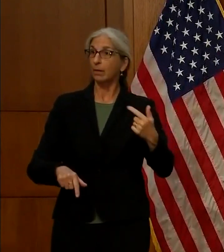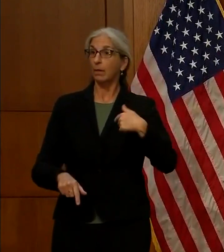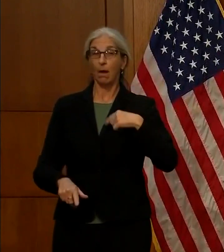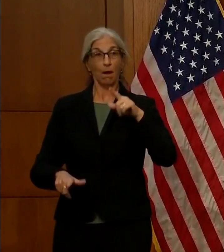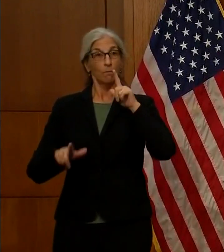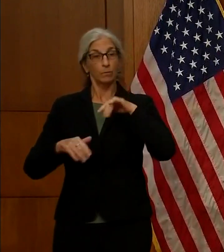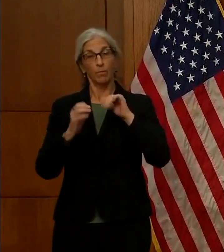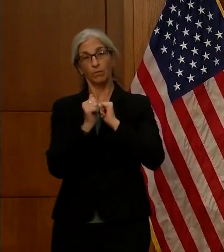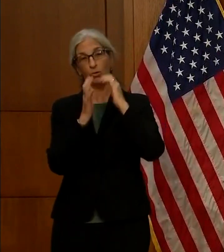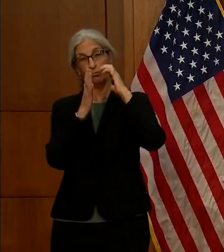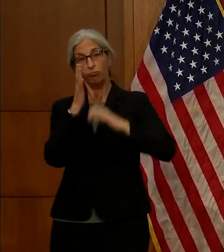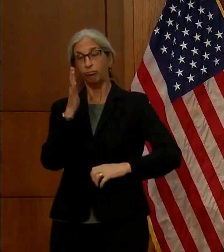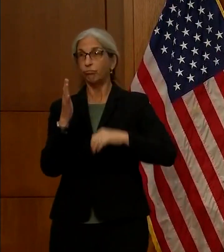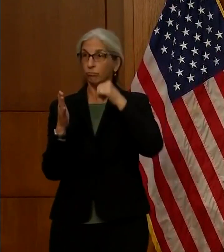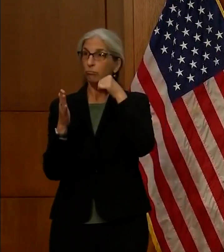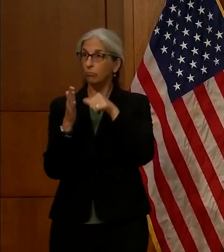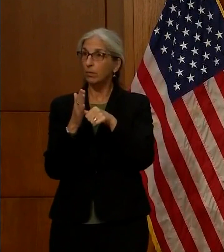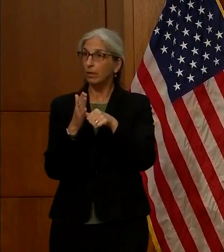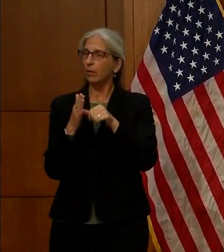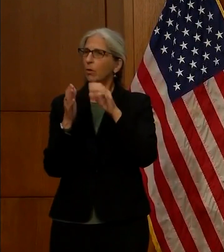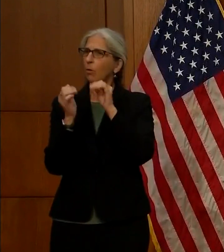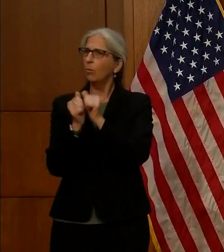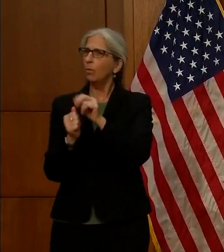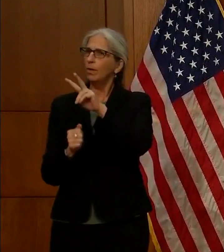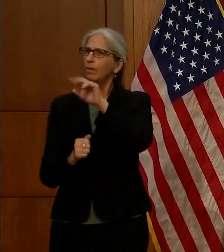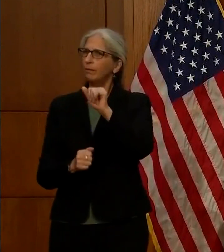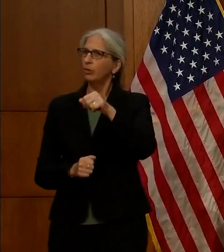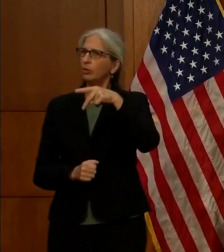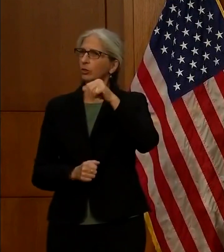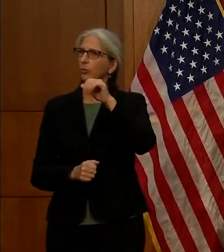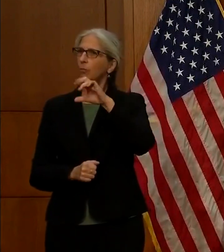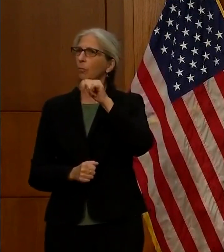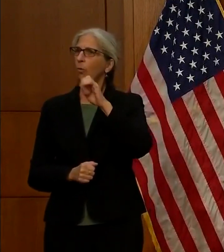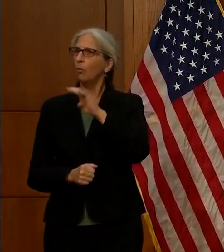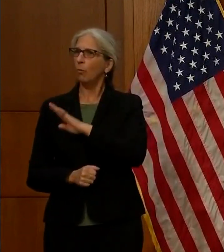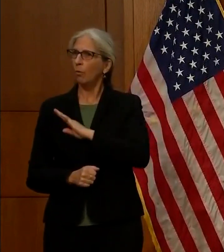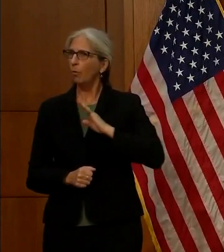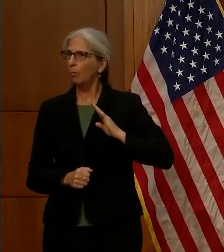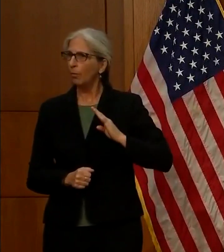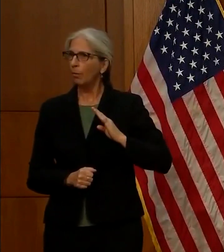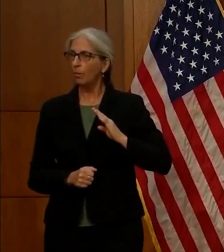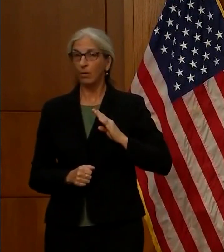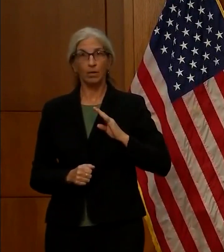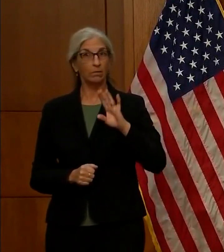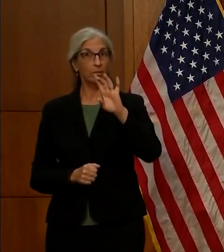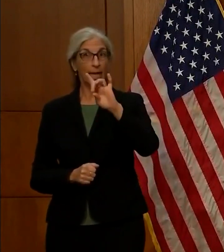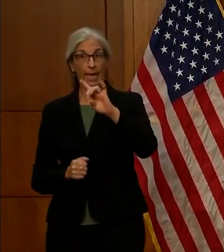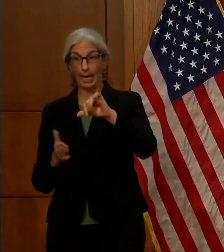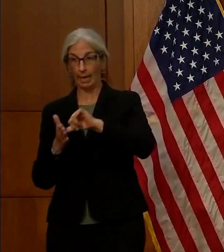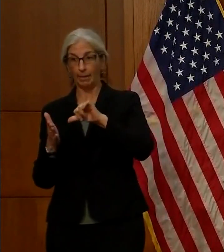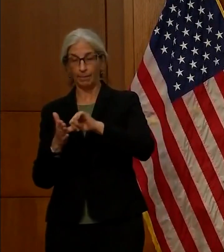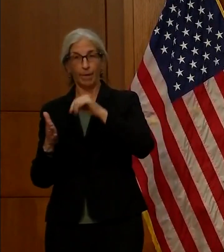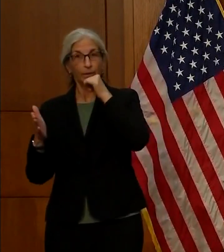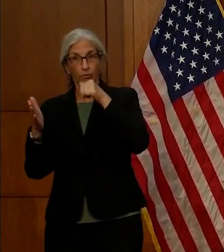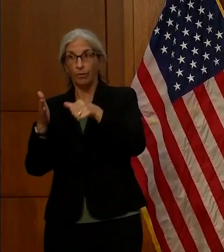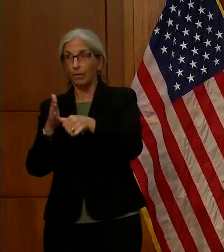HAVE RECEIVED A REPORT WE REACHED. I'VE I RESPONDED- IN A LENGTHY LETTER ALONG WITH- THE